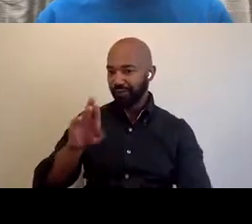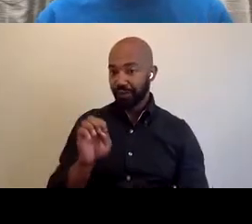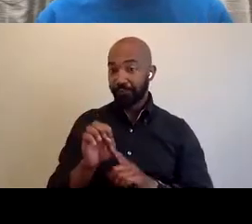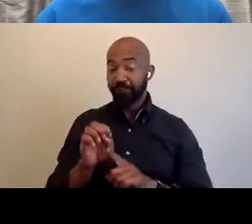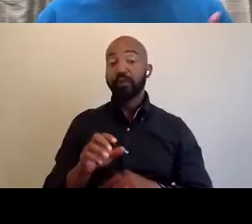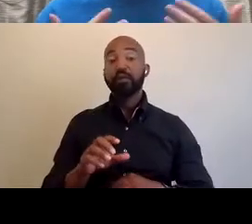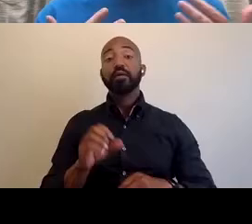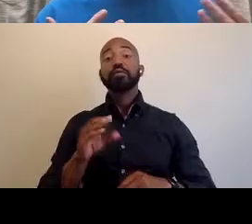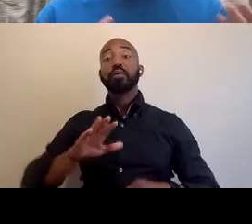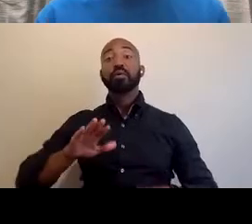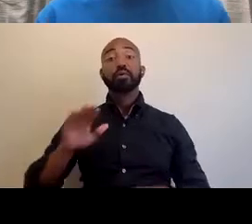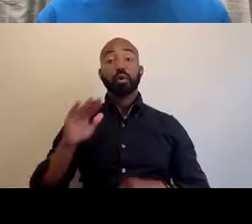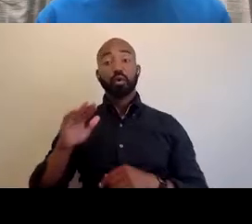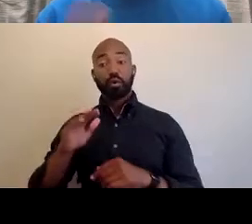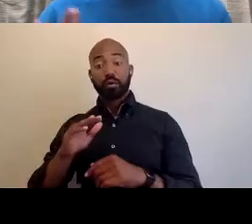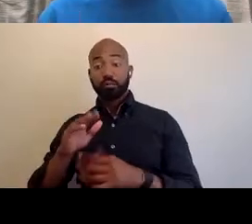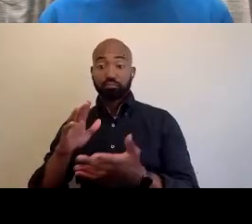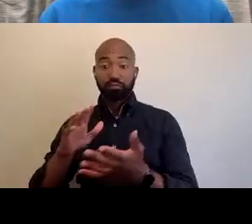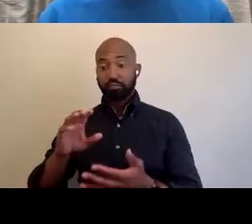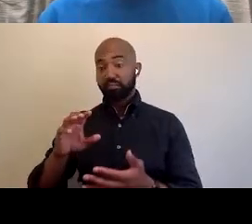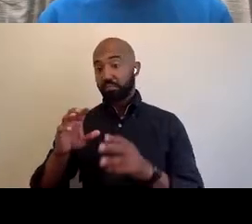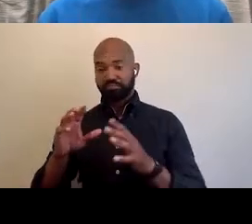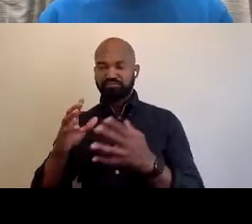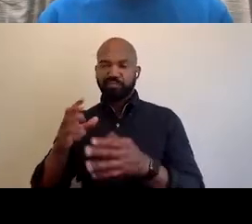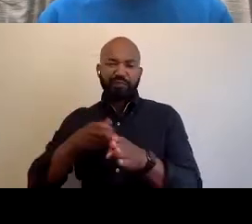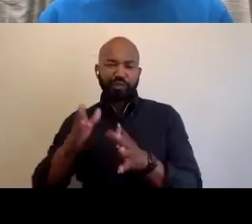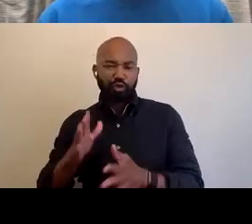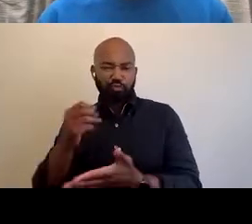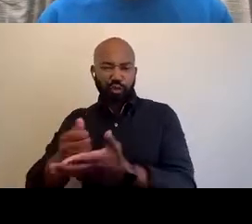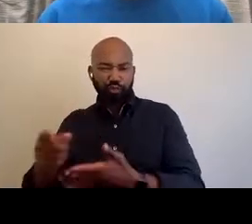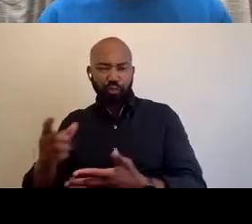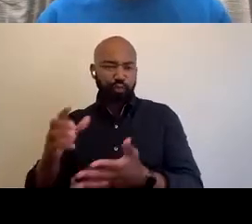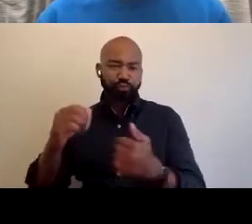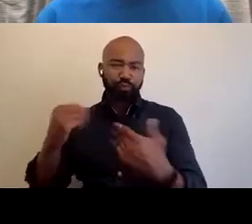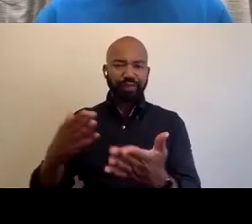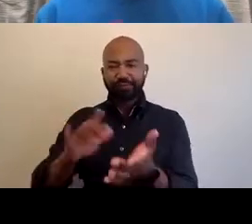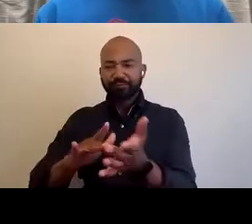about what makes best sense for you. And you're gonna hear that theme throughout tonight's talk.